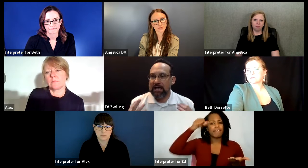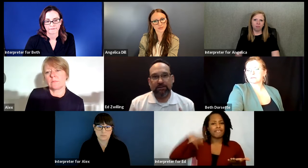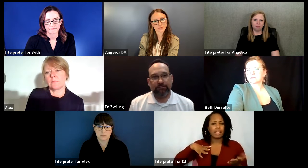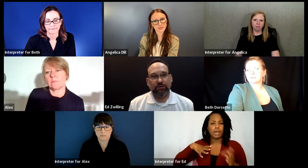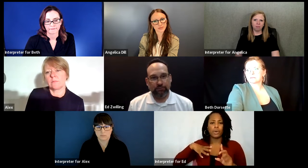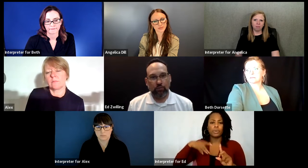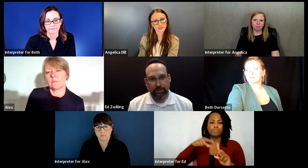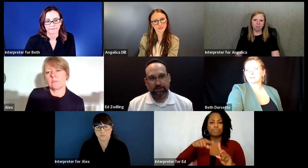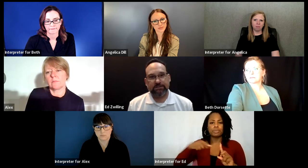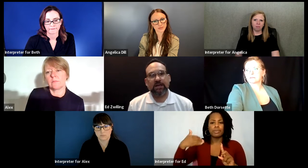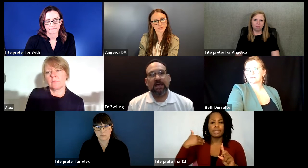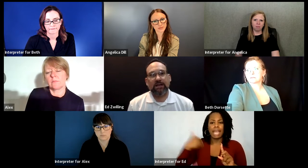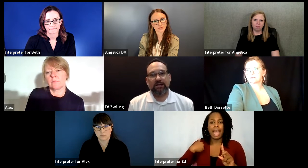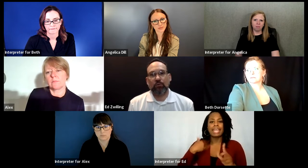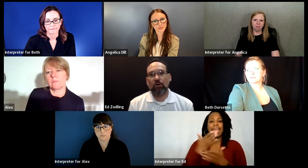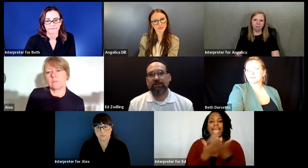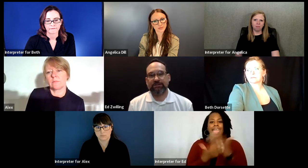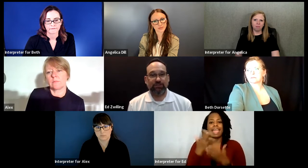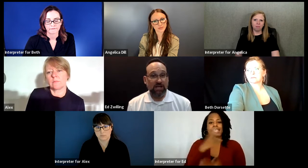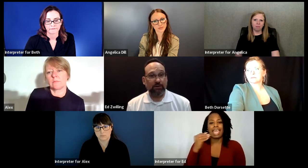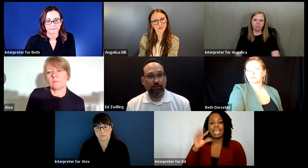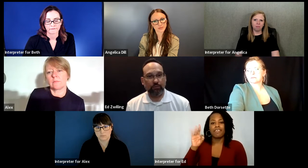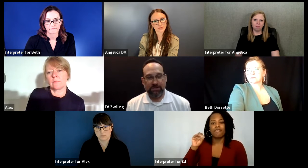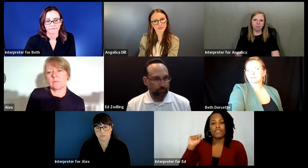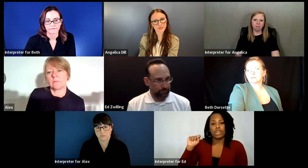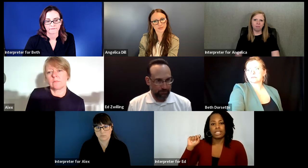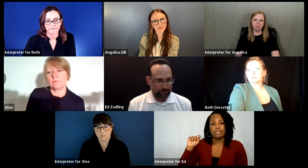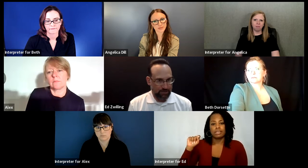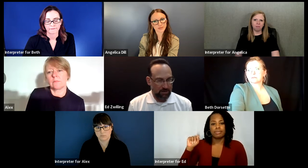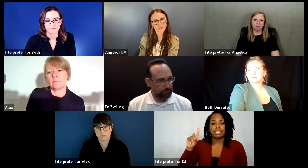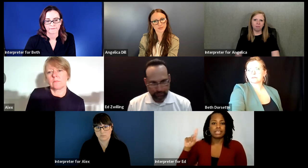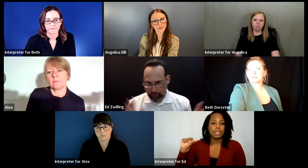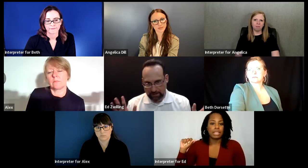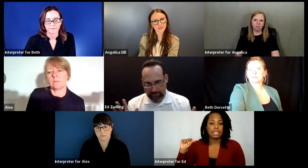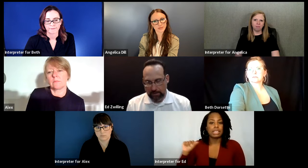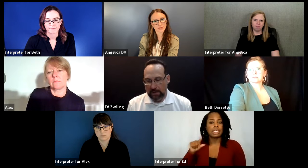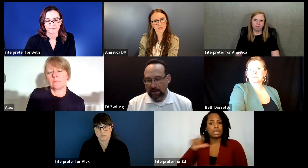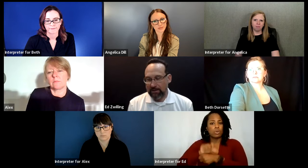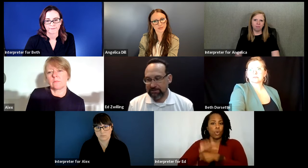had hand and foot deformities and he had worked as a janitor and was able to do this job just great.